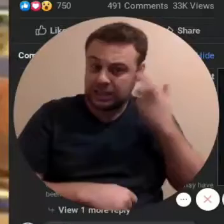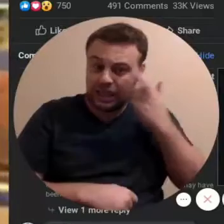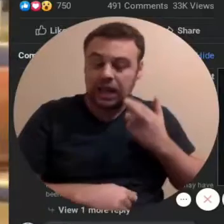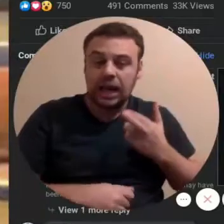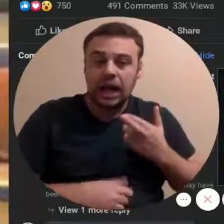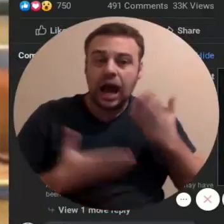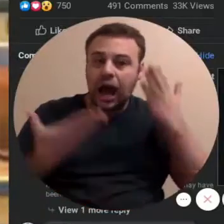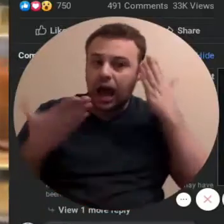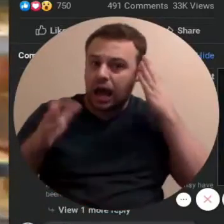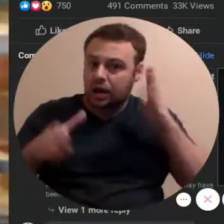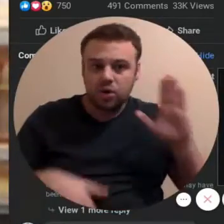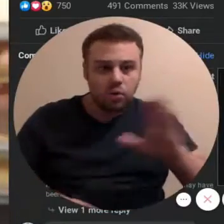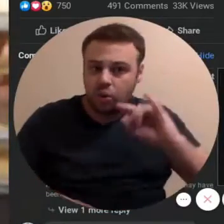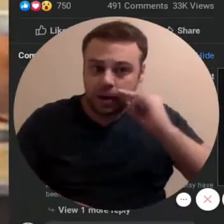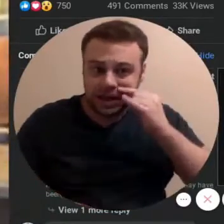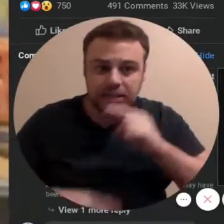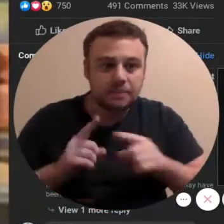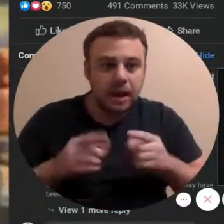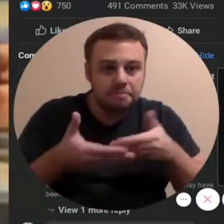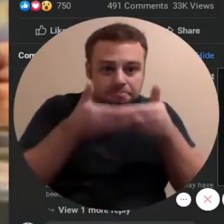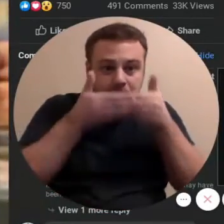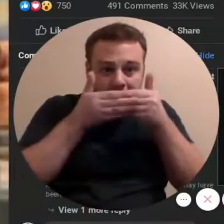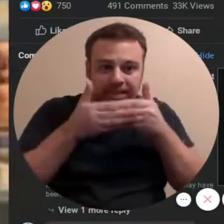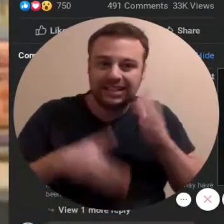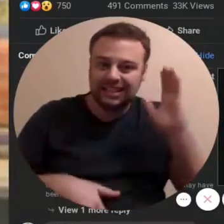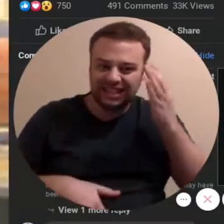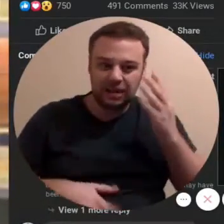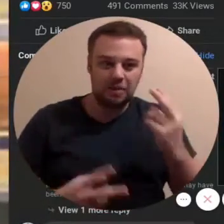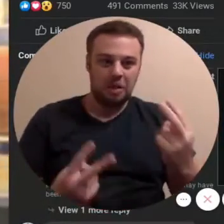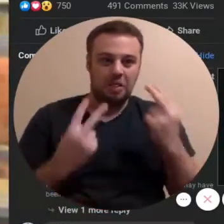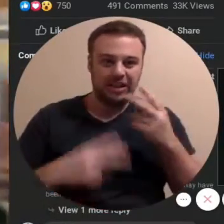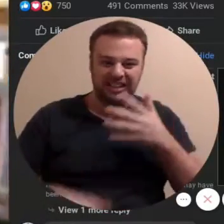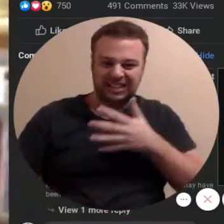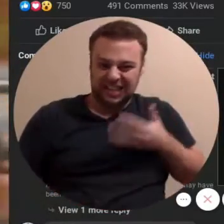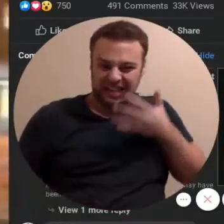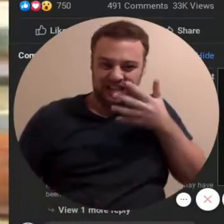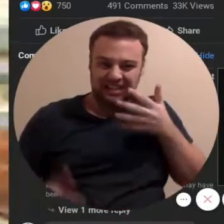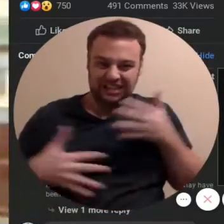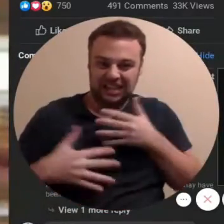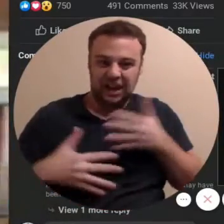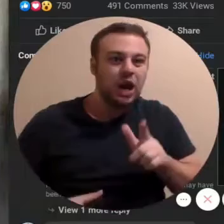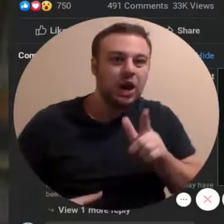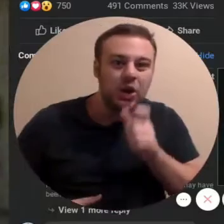feel like everyone in masks looks a little like- "who am I talking to?"